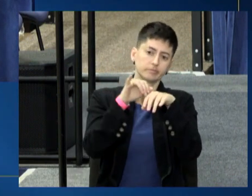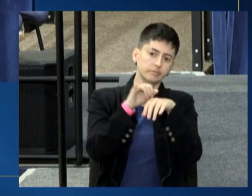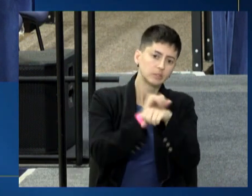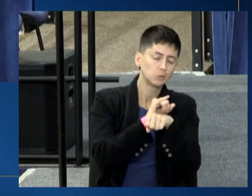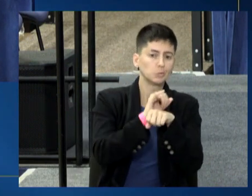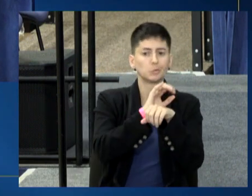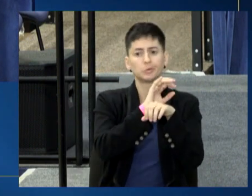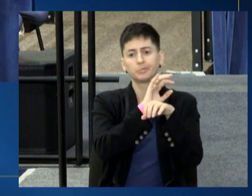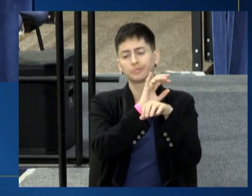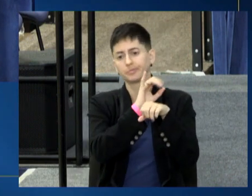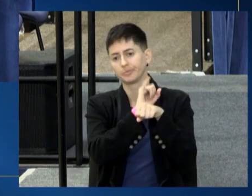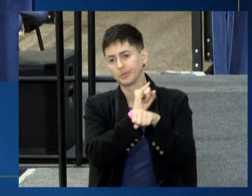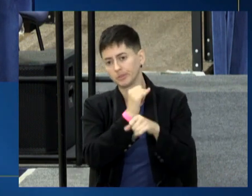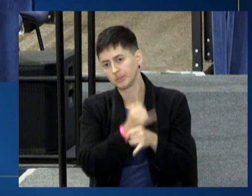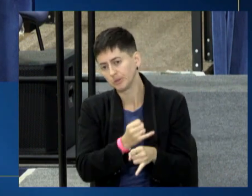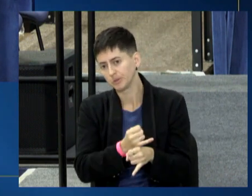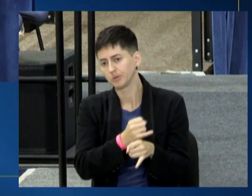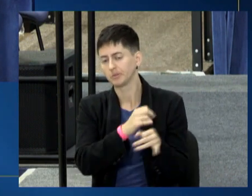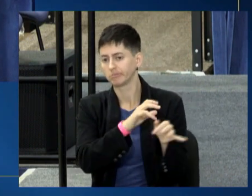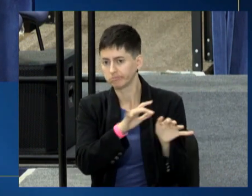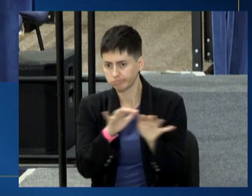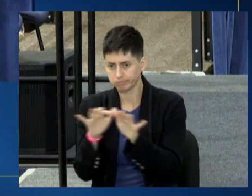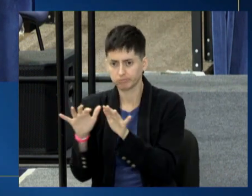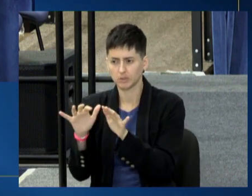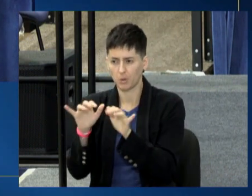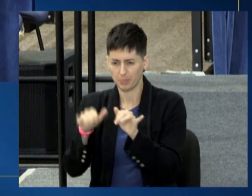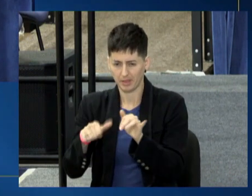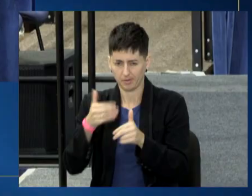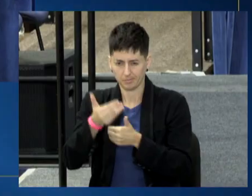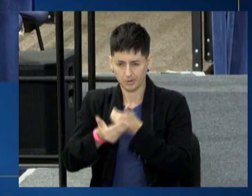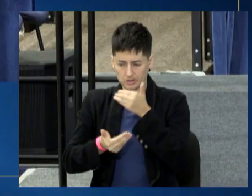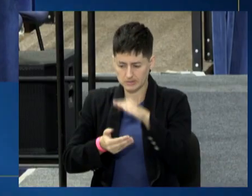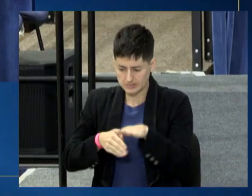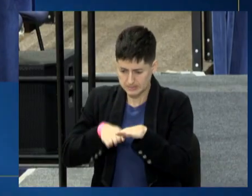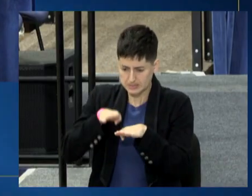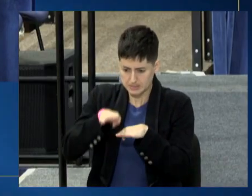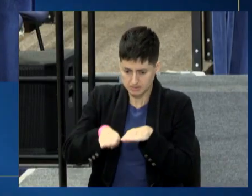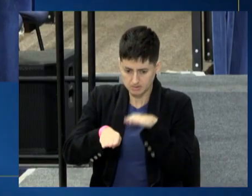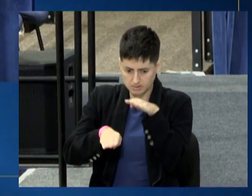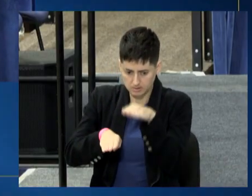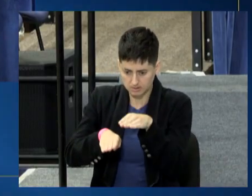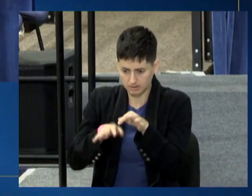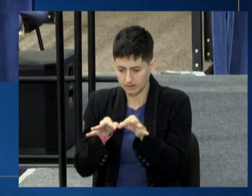So, this is how, step by step, we're going to help solve the puzzle of cancer,